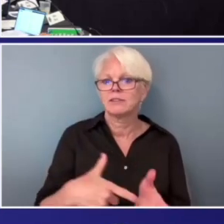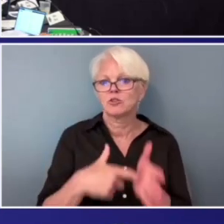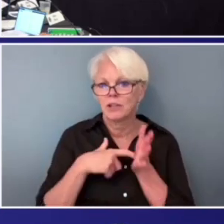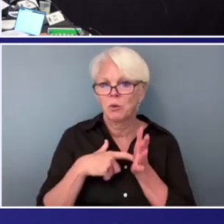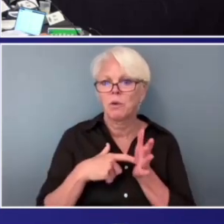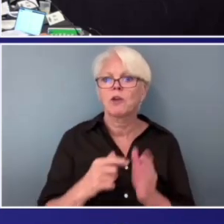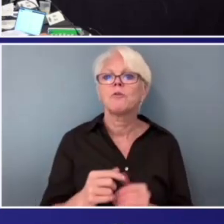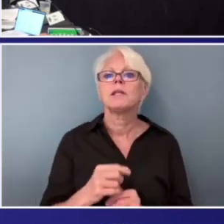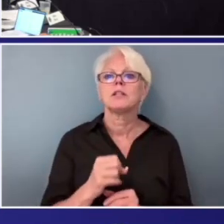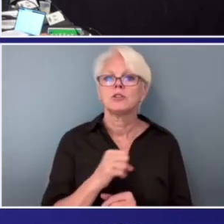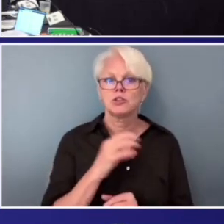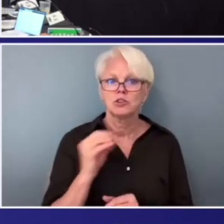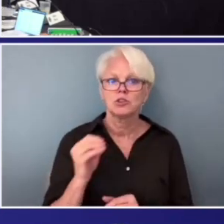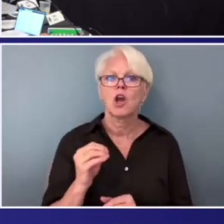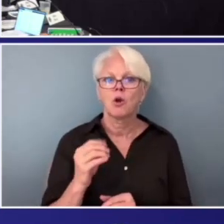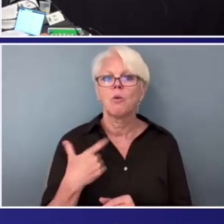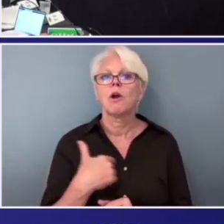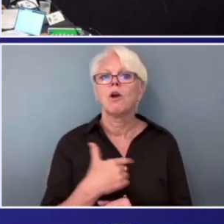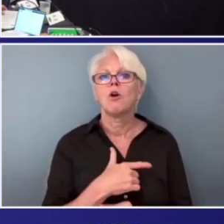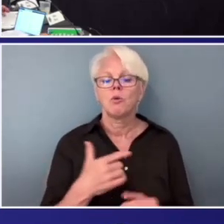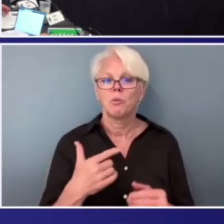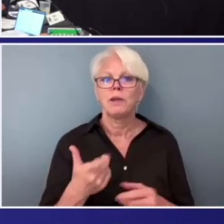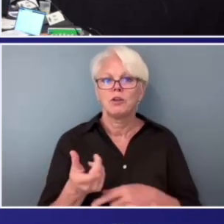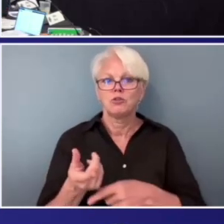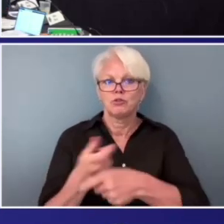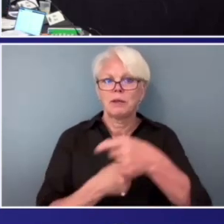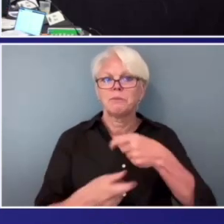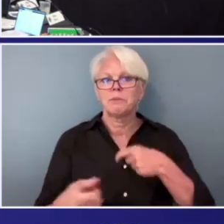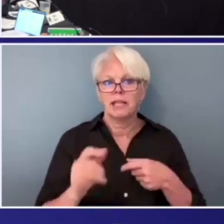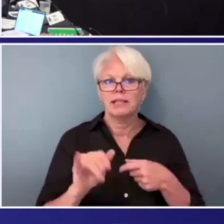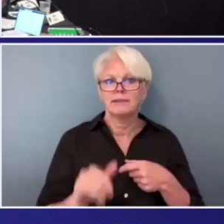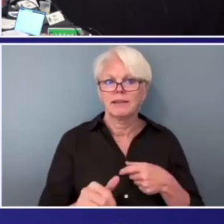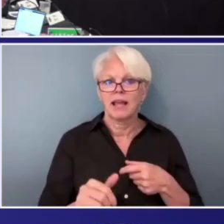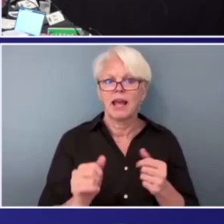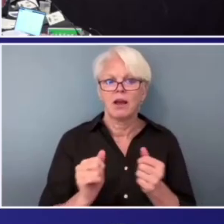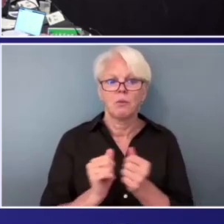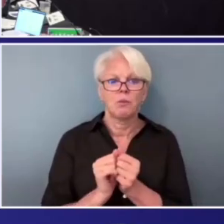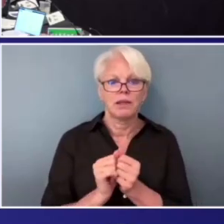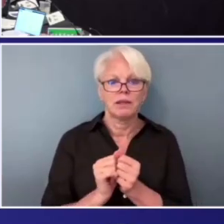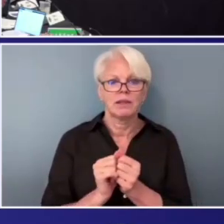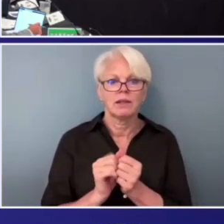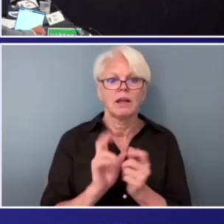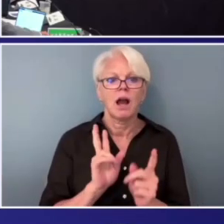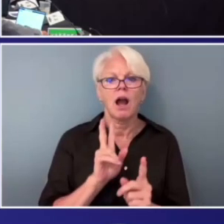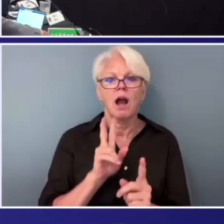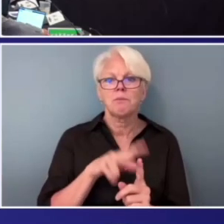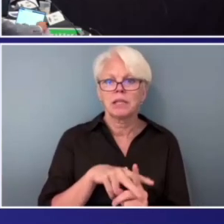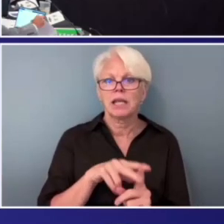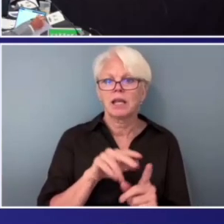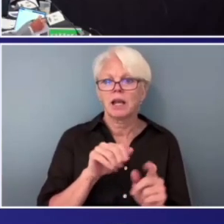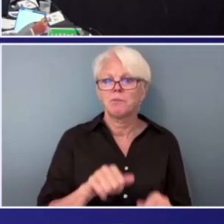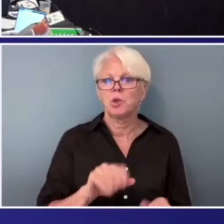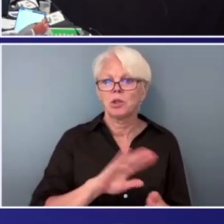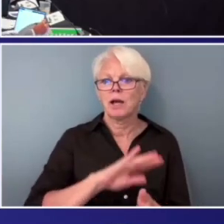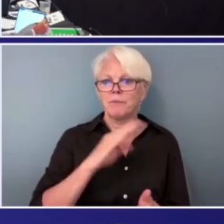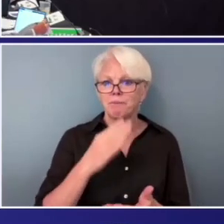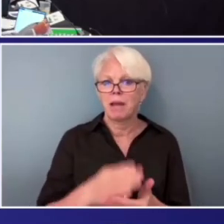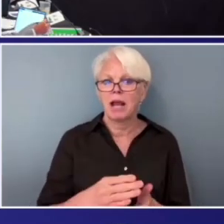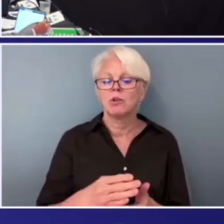And so we have replaced that with applicable amount. So for the purposes of the IBR Plan,